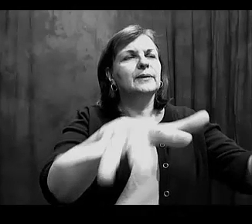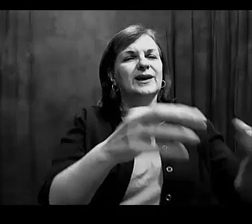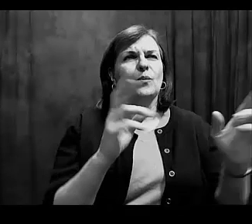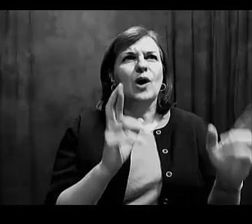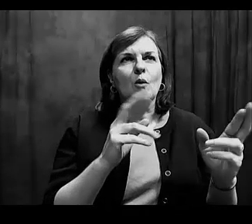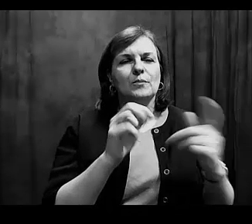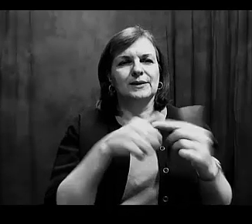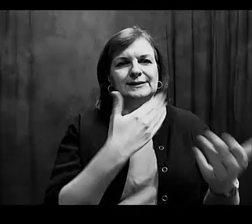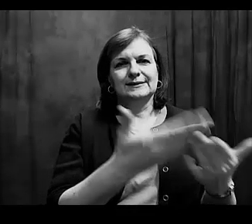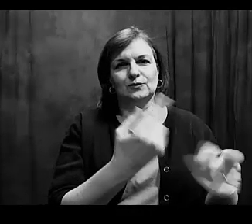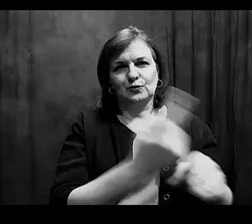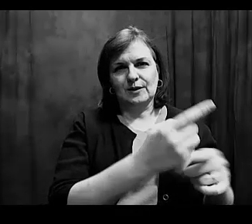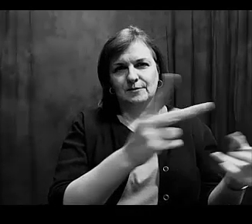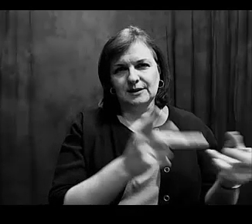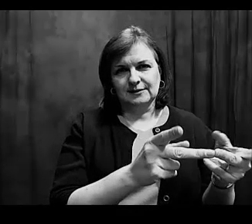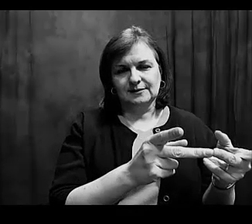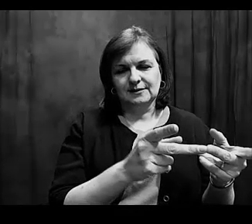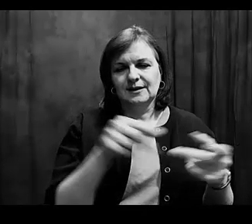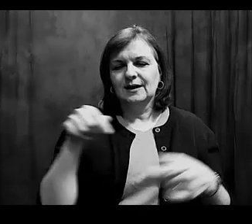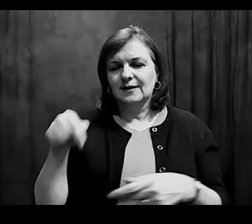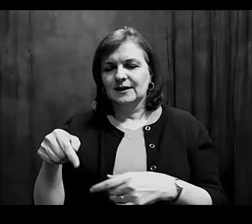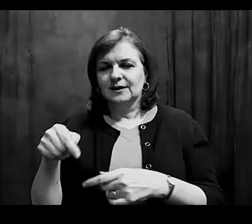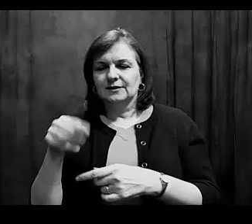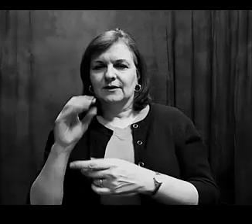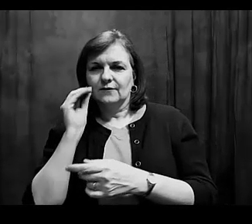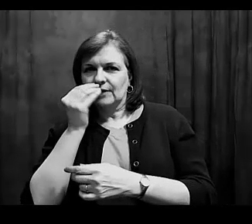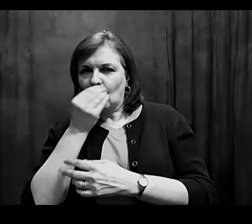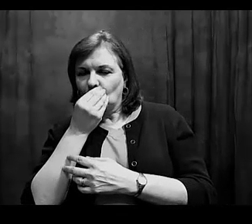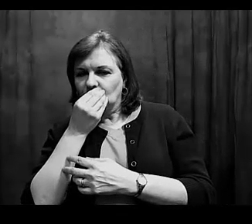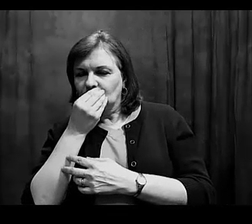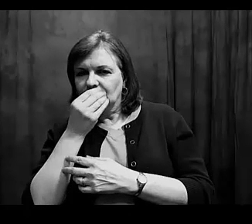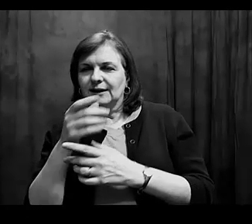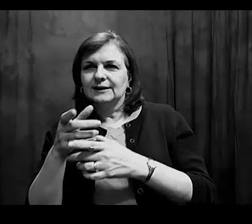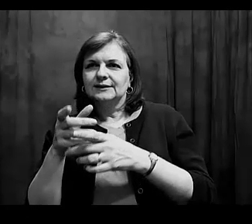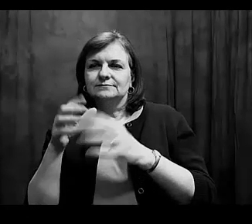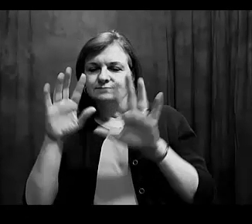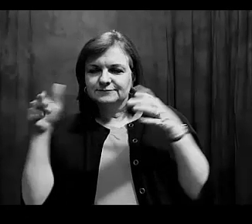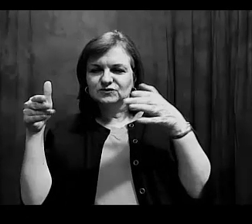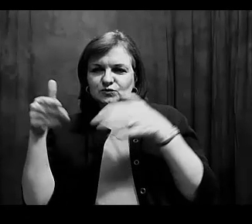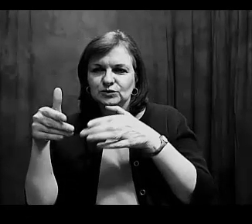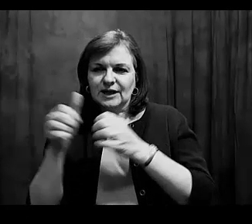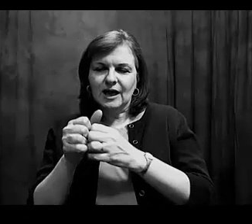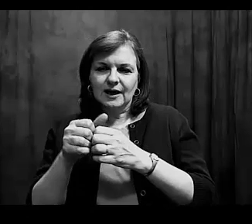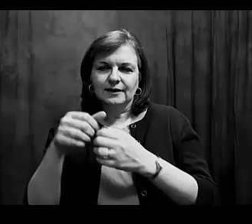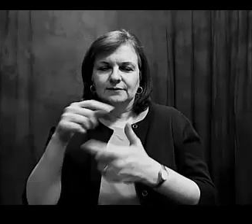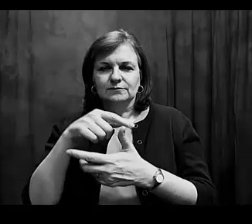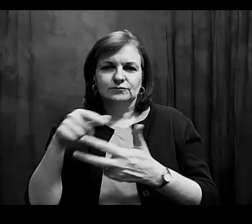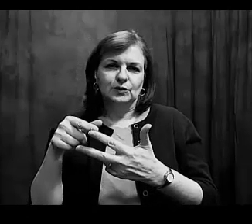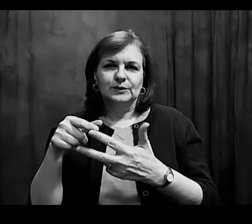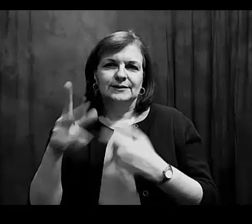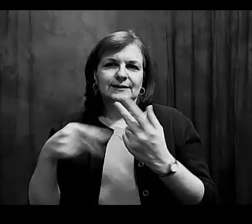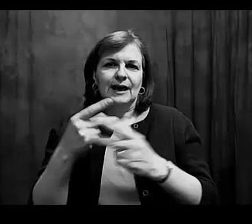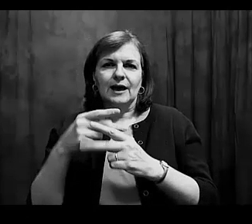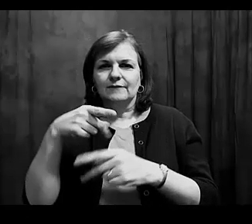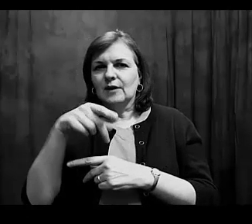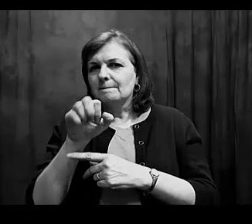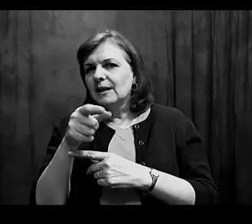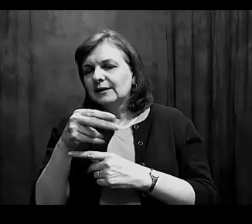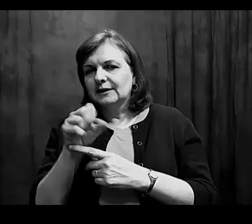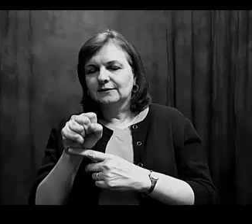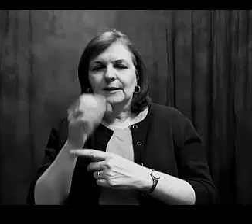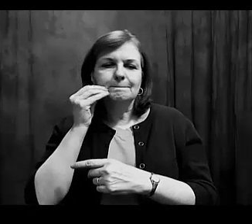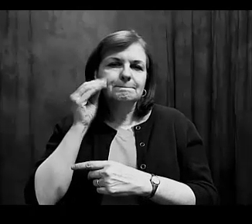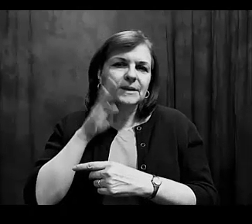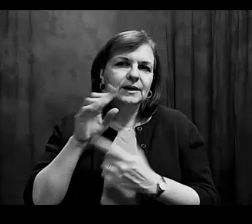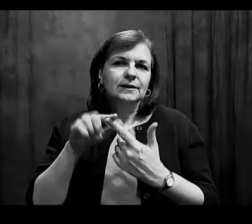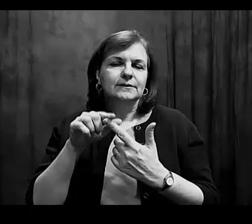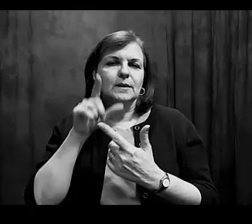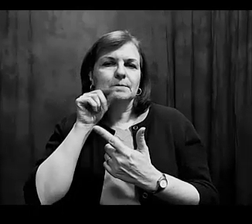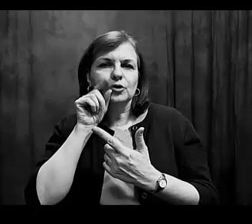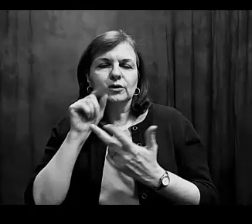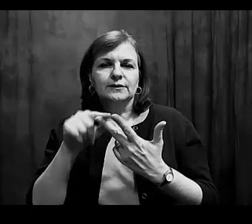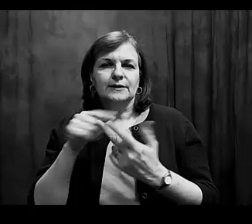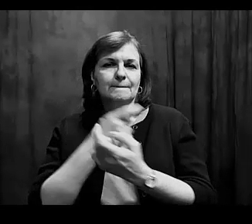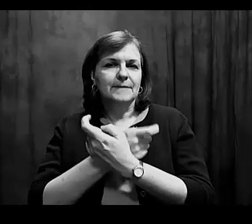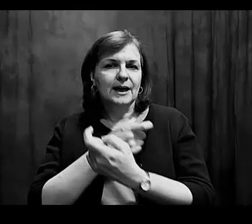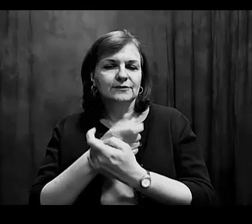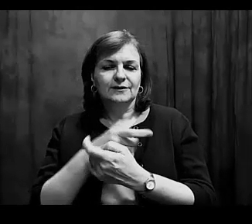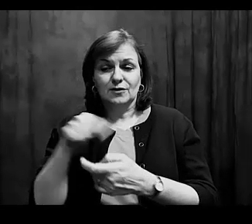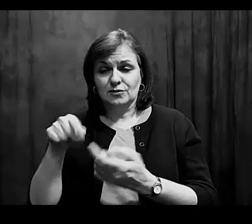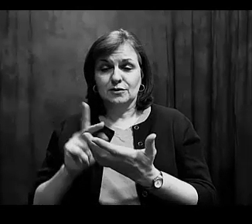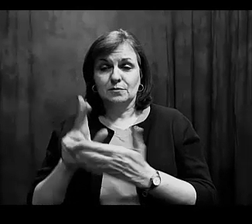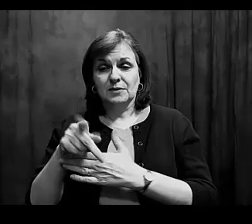this targeted pollination of bees and birds and bats allows the plants to become very efficient in their reproduction